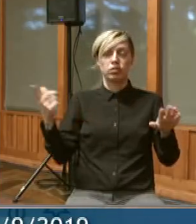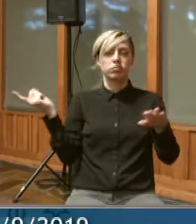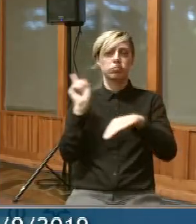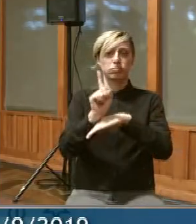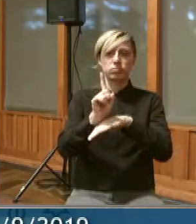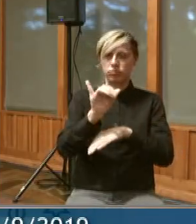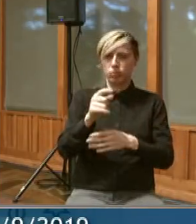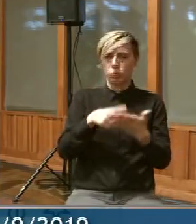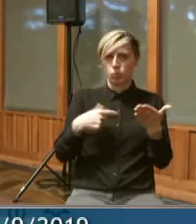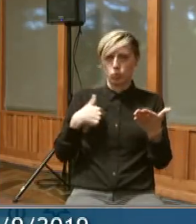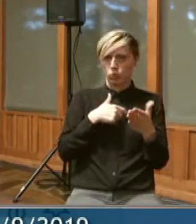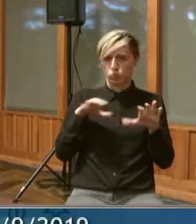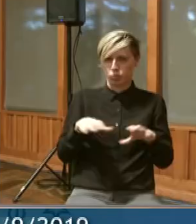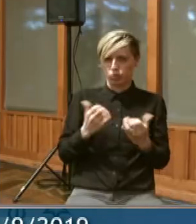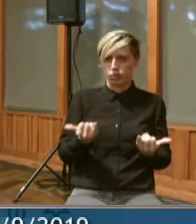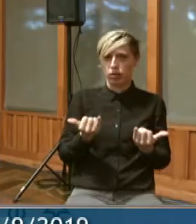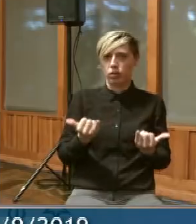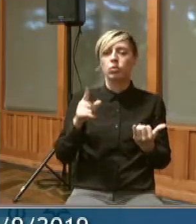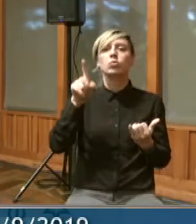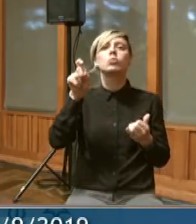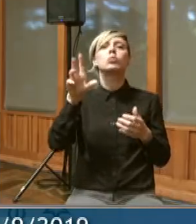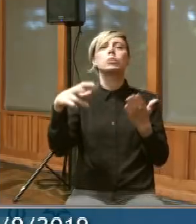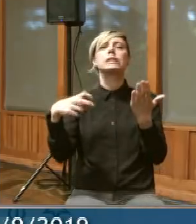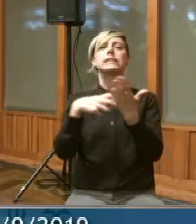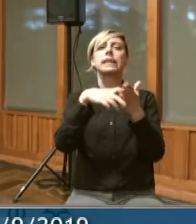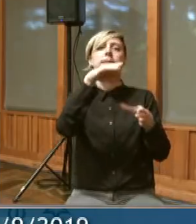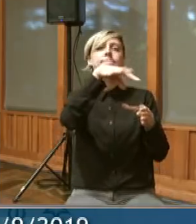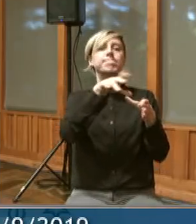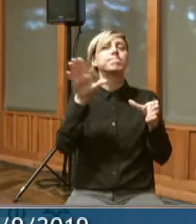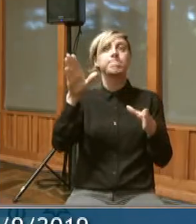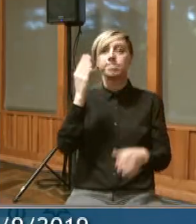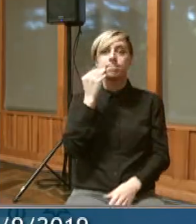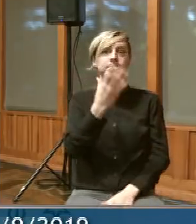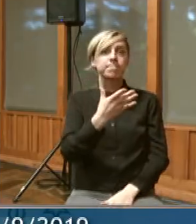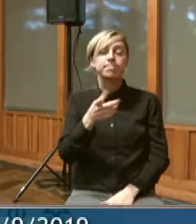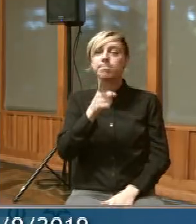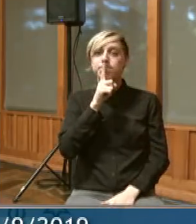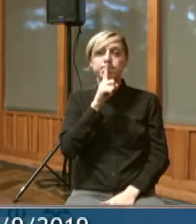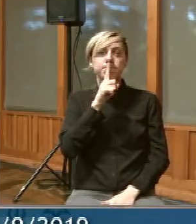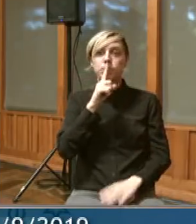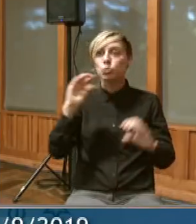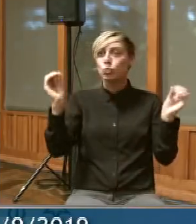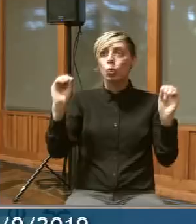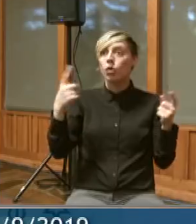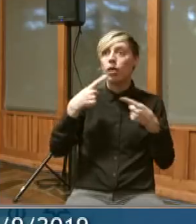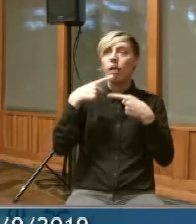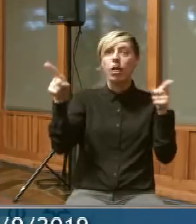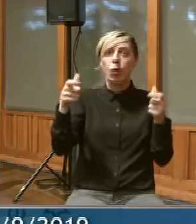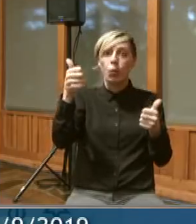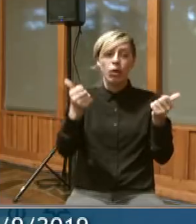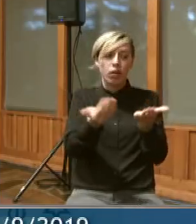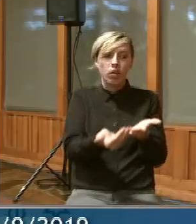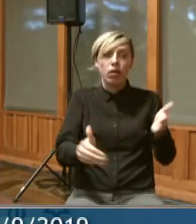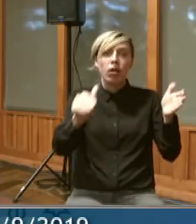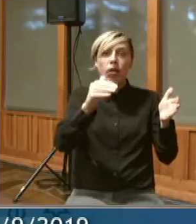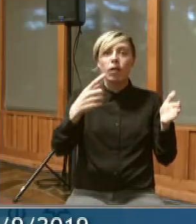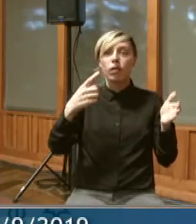SIX . [AUDIO NOT UNDERSTANDABLE]